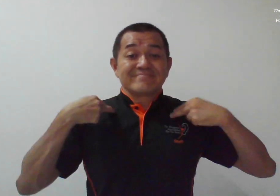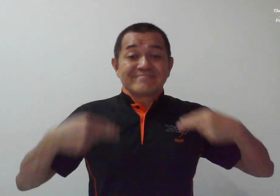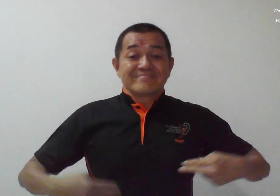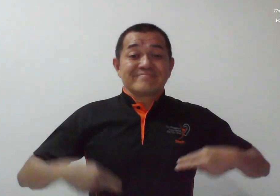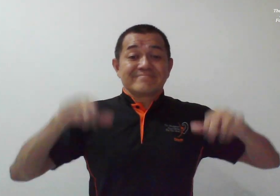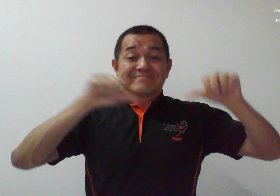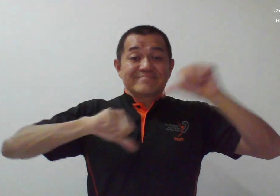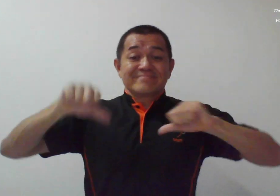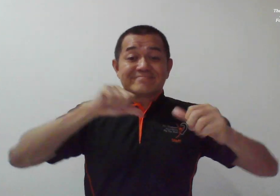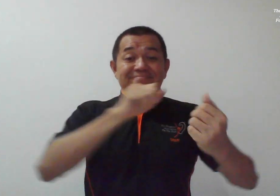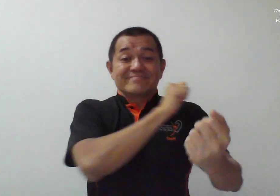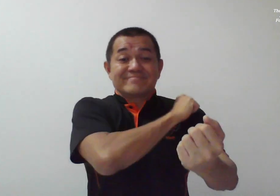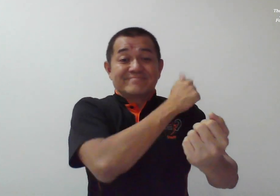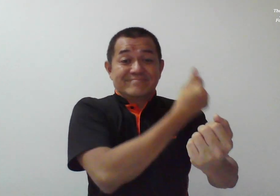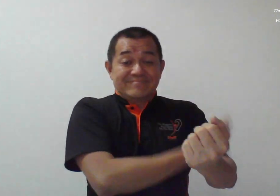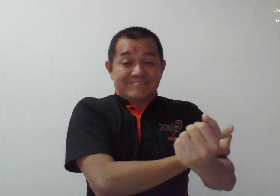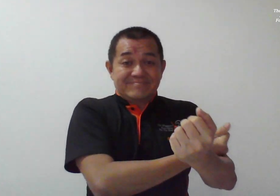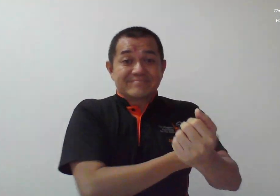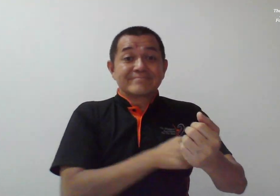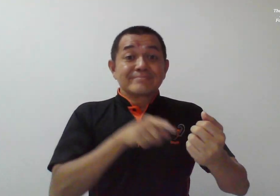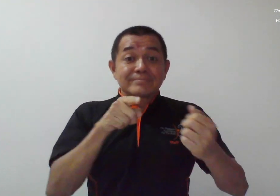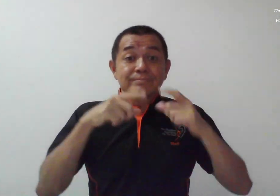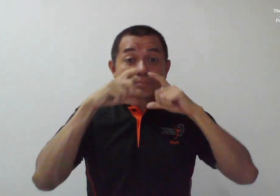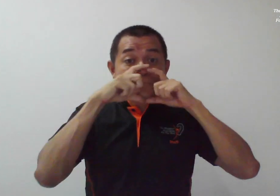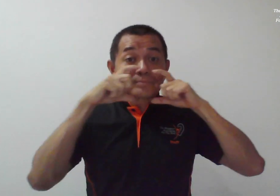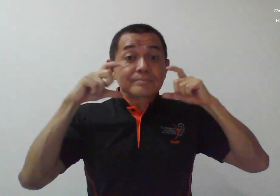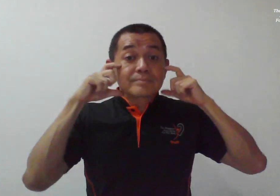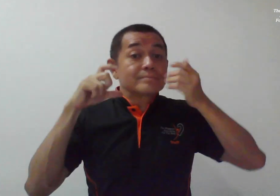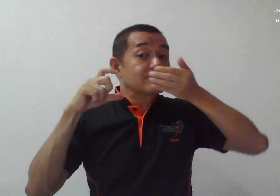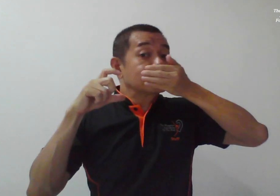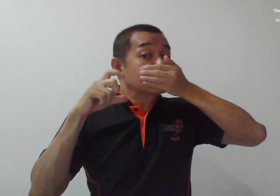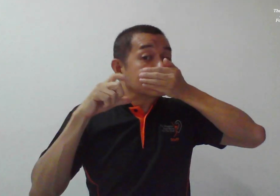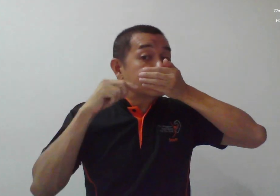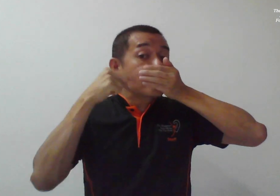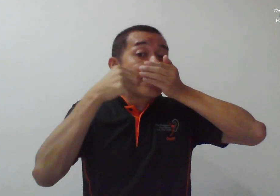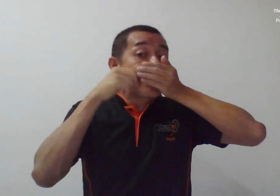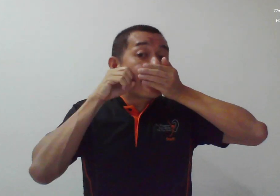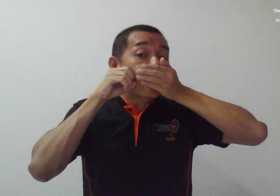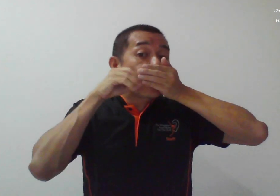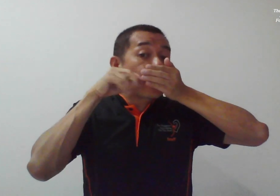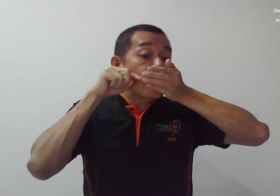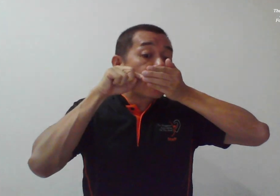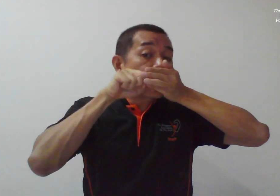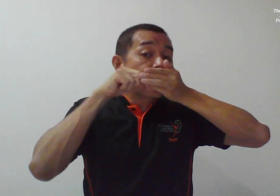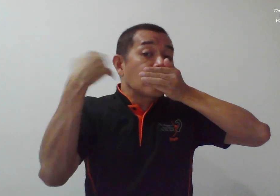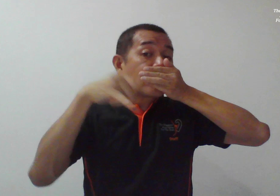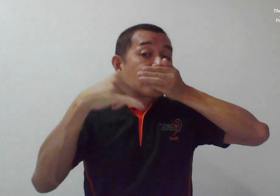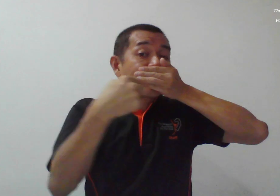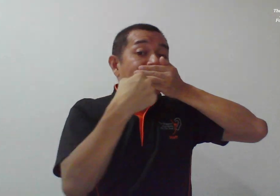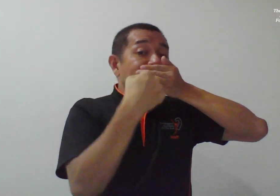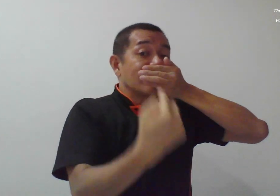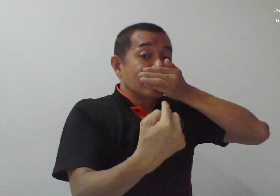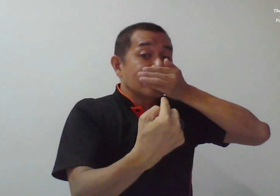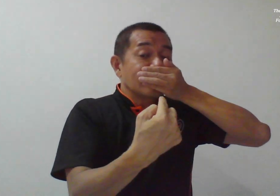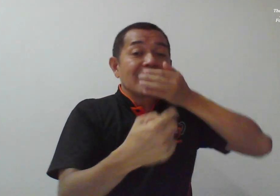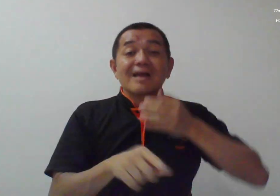According to the HSA, wearing a mask prevents large particles from reaching the environment.